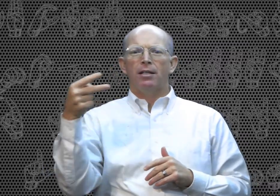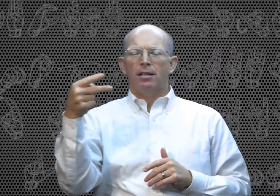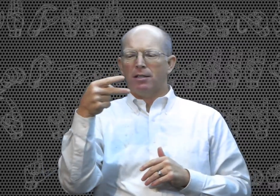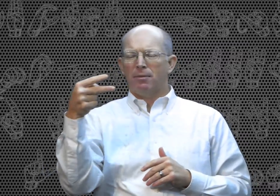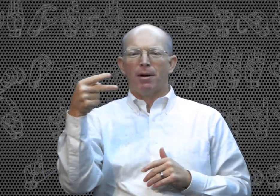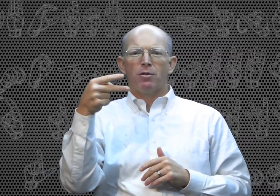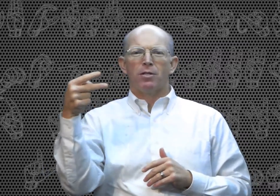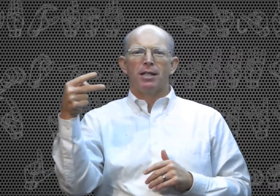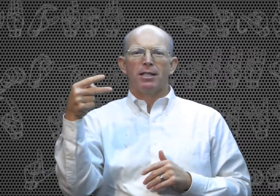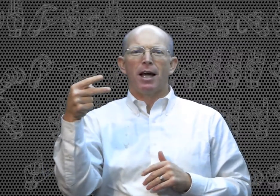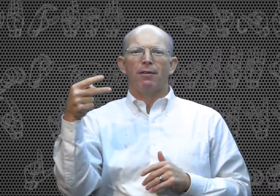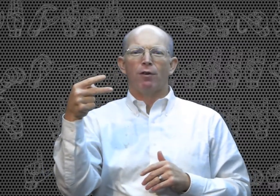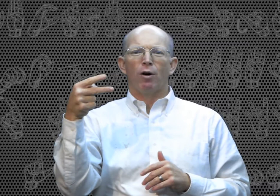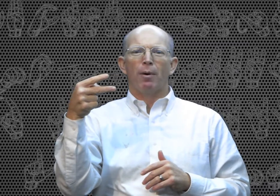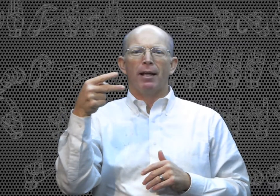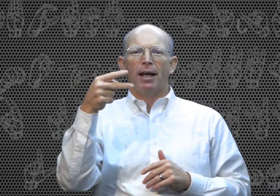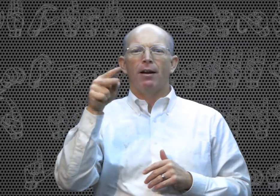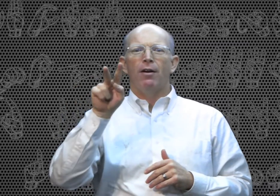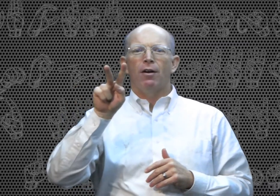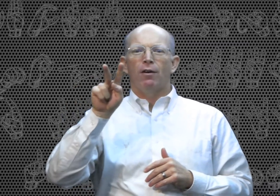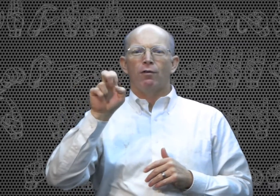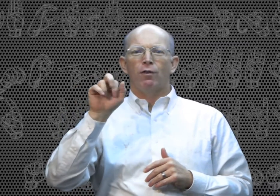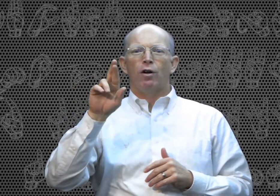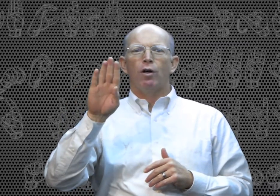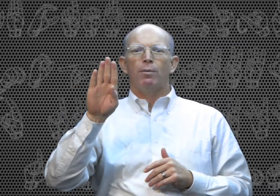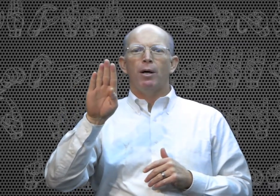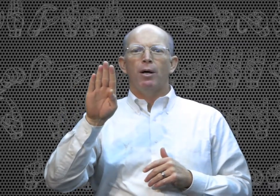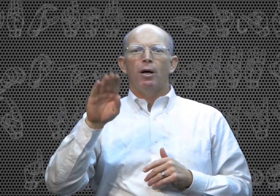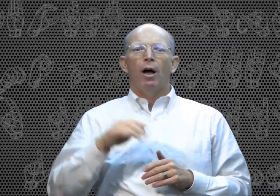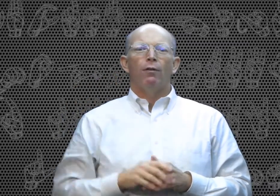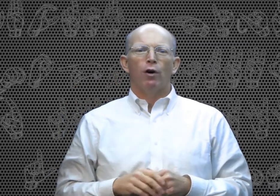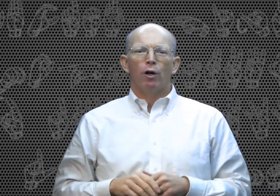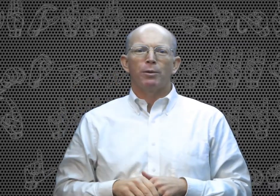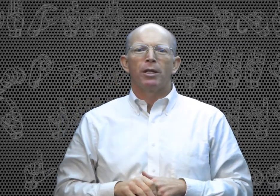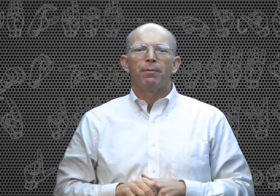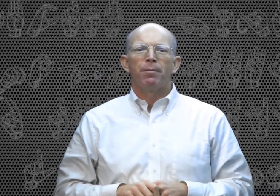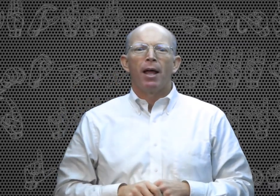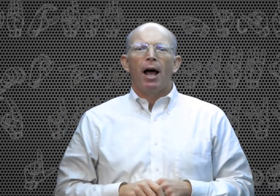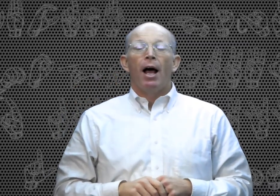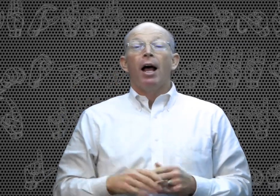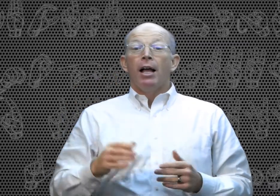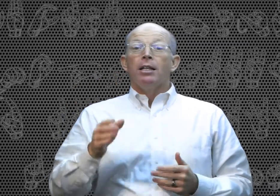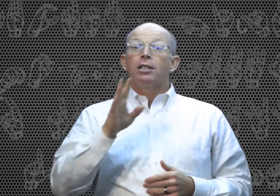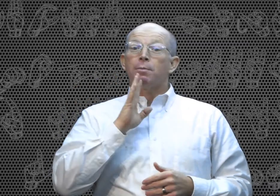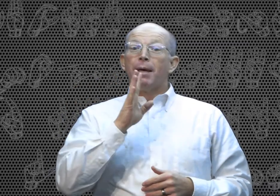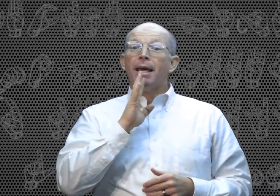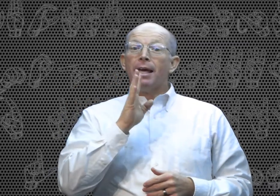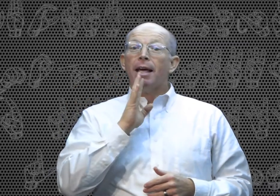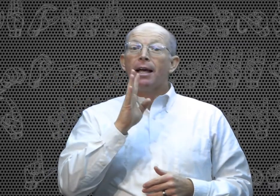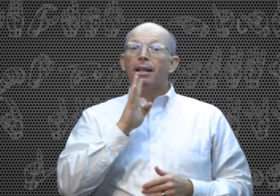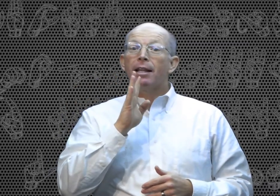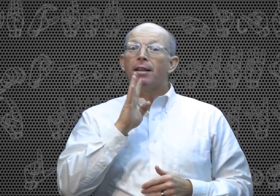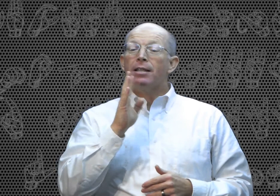And sometimes you will see the sign VERB like that. VERB. VERBS. SPEAK.